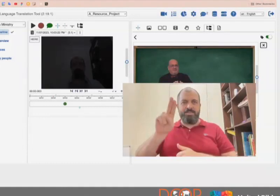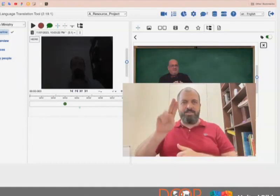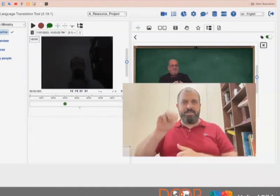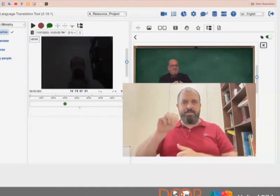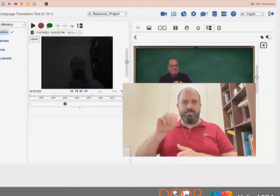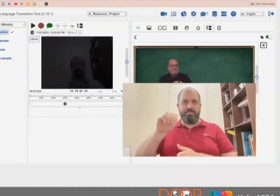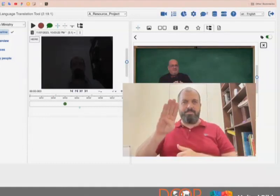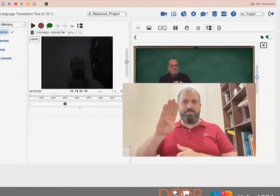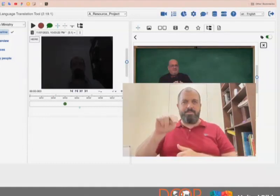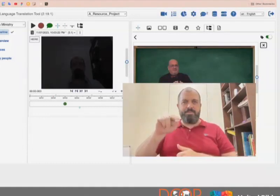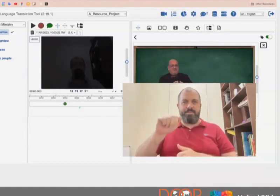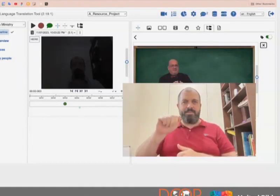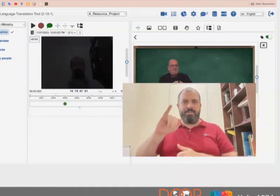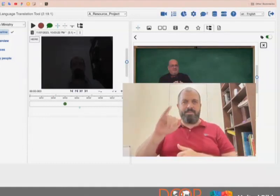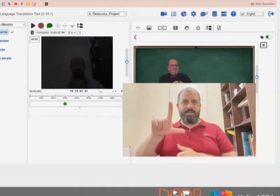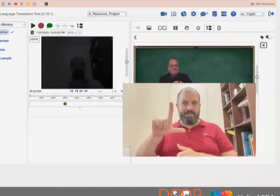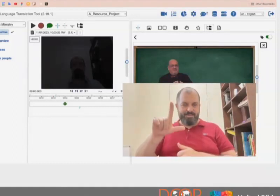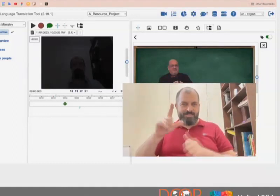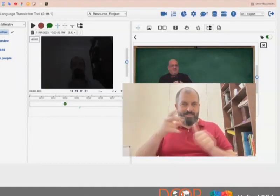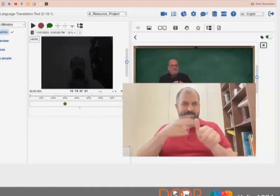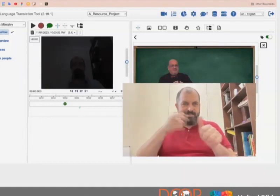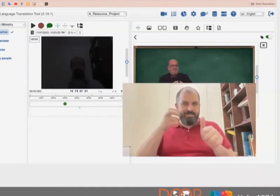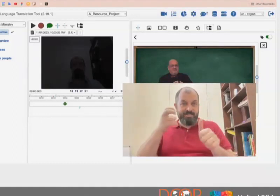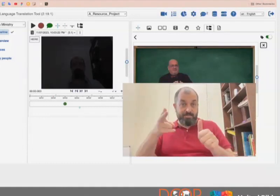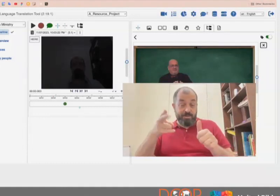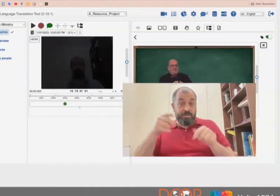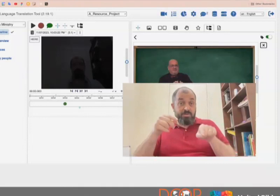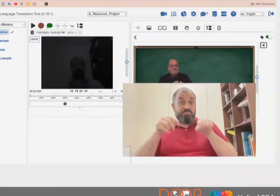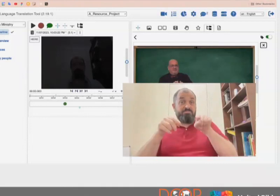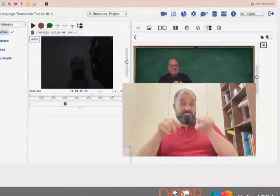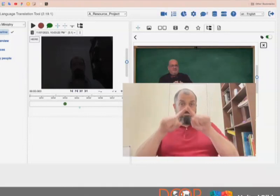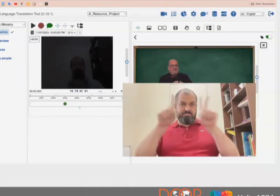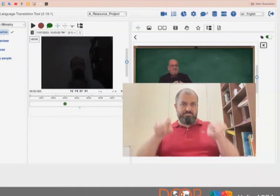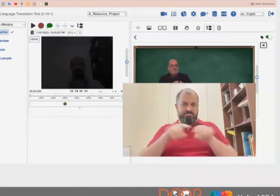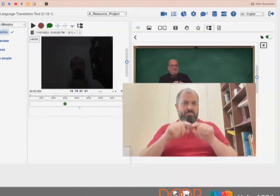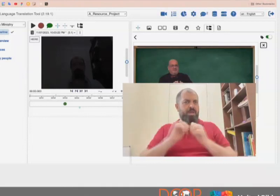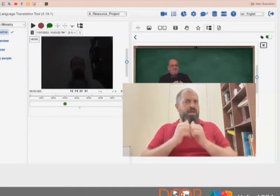One of the things that they need to set up, is a thumbnail.